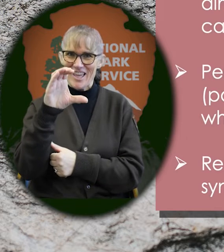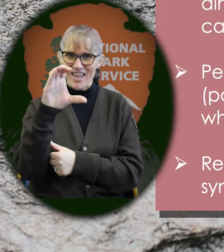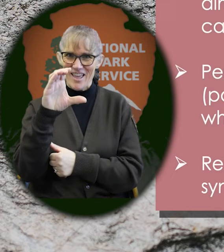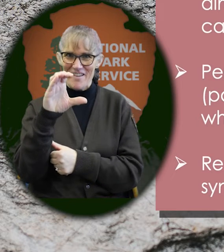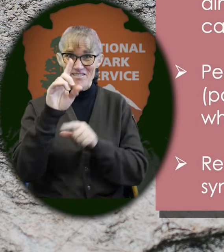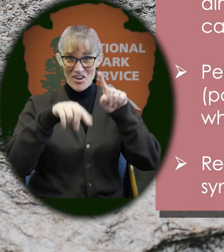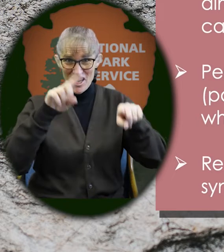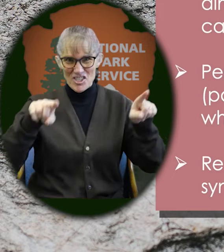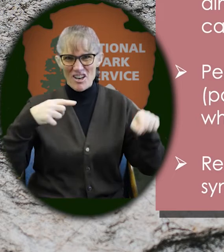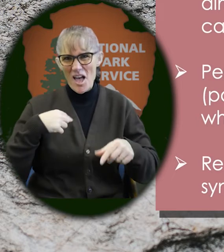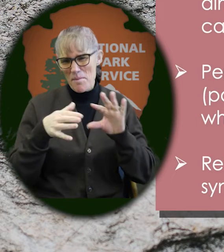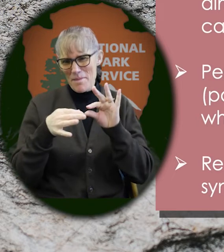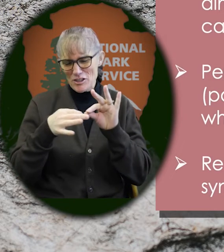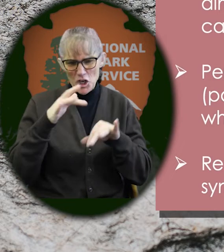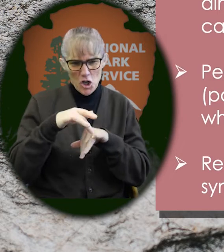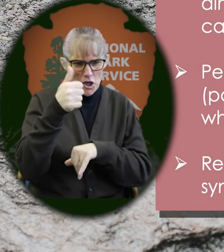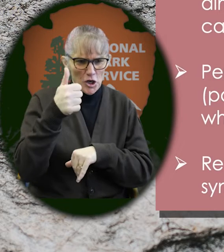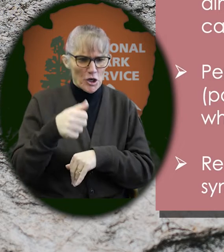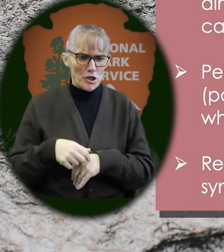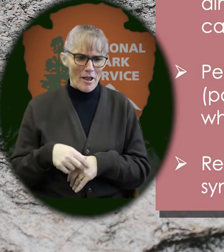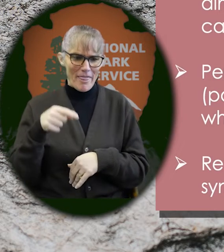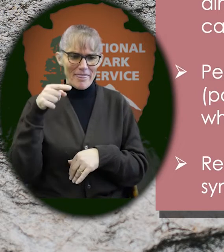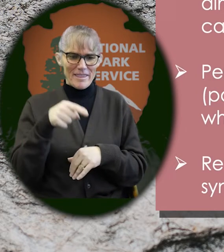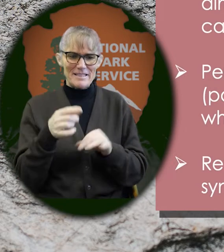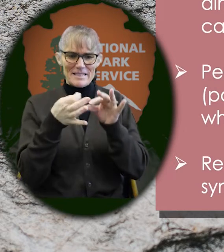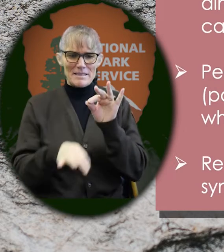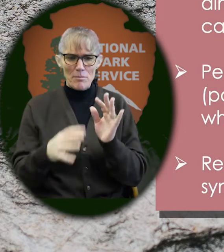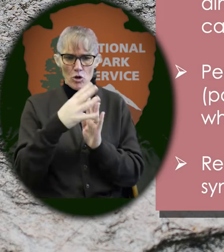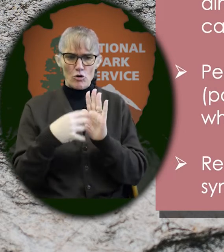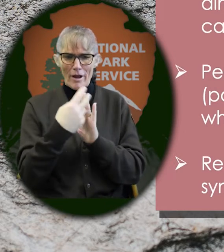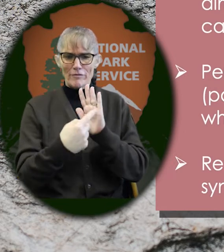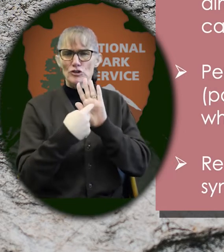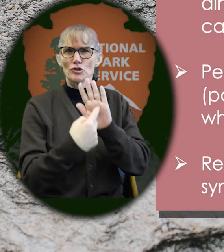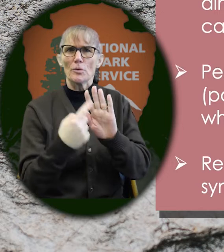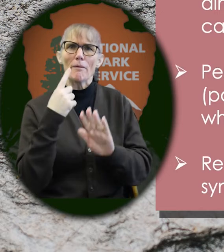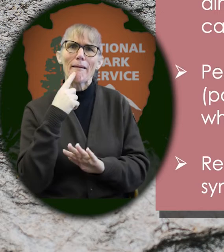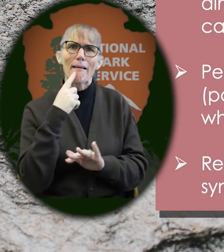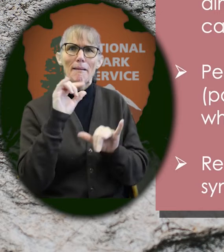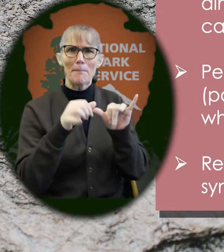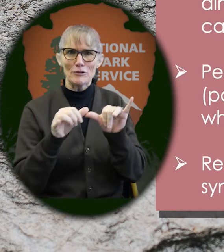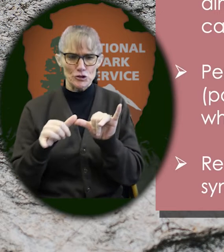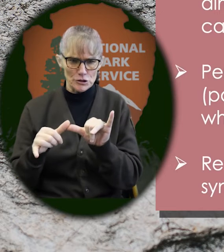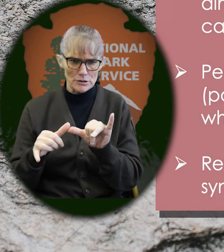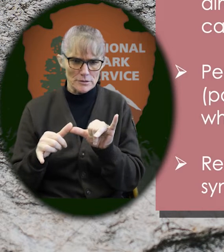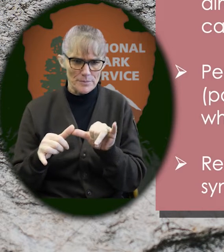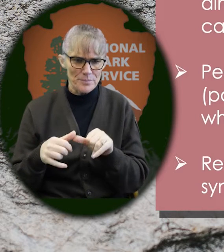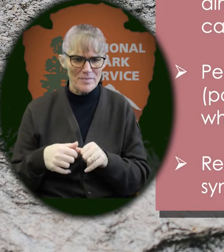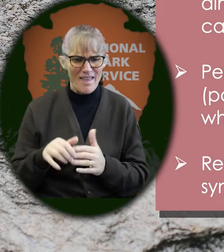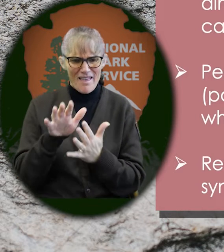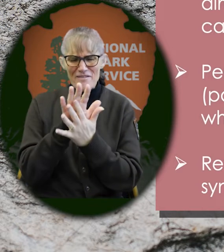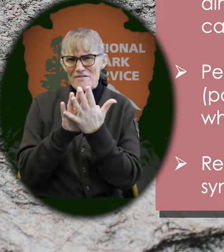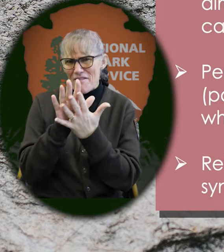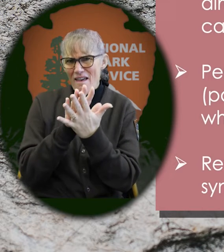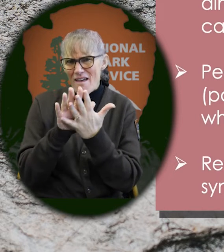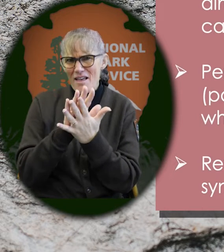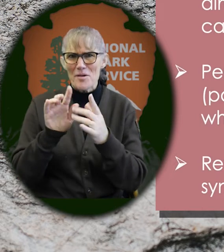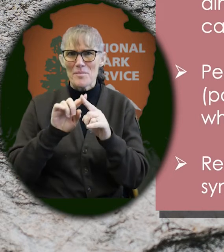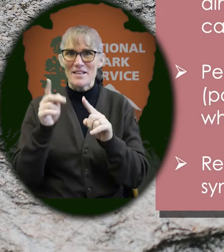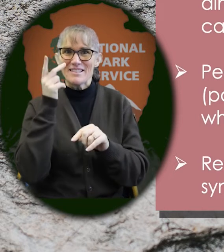Um. Here's just a simple plot showing uh canine measurements and we can just kind of see that for each species,